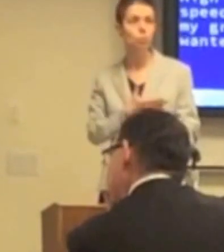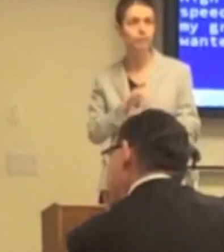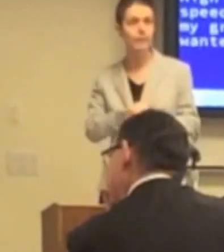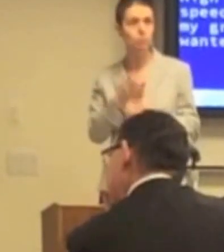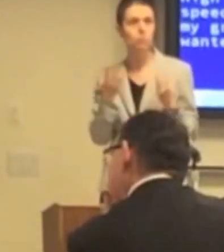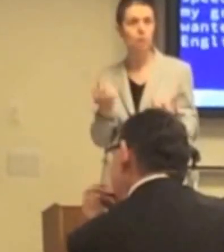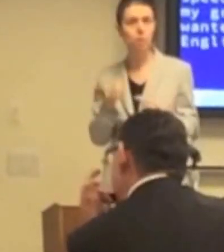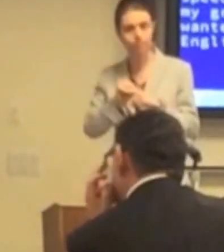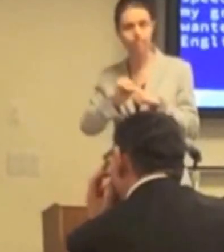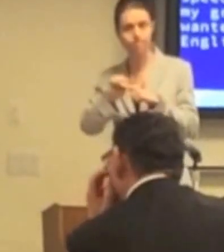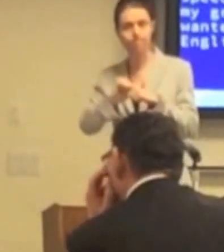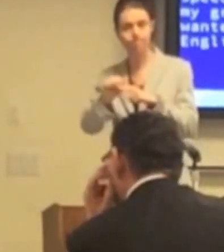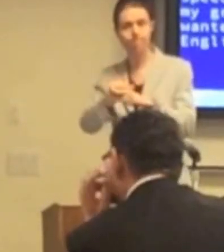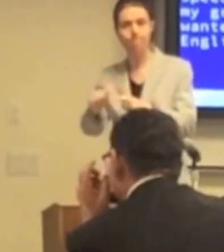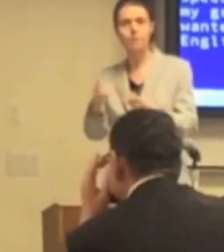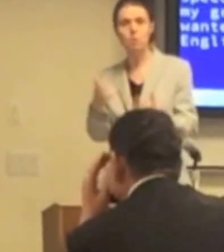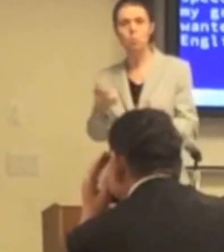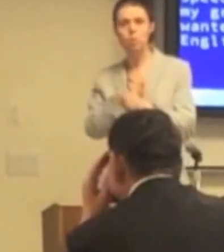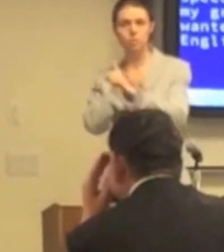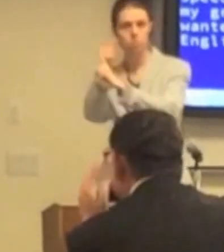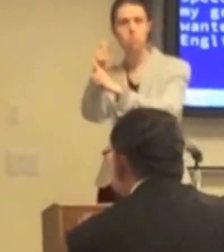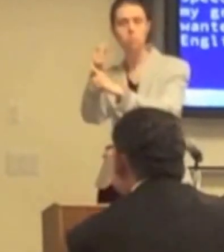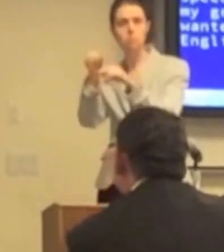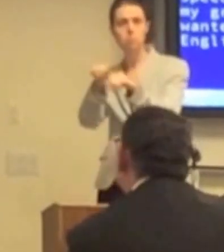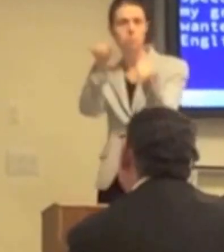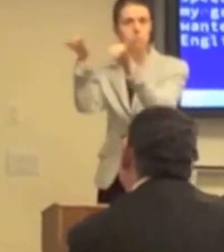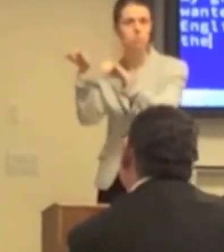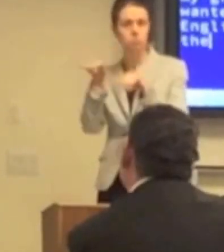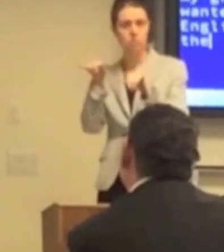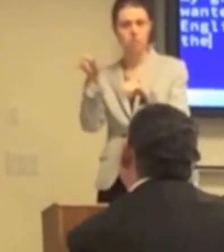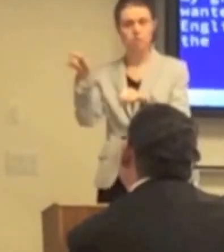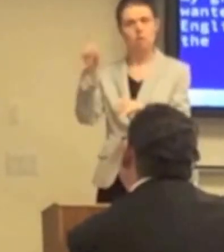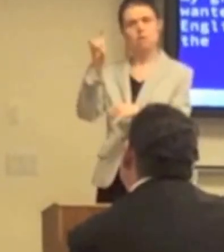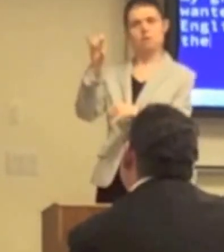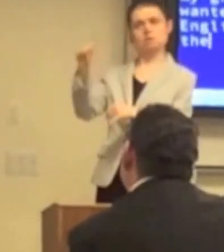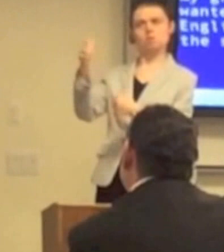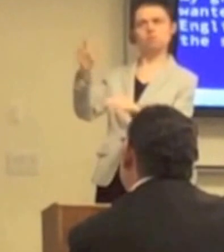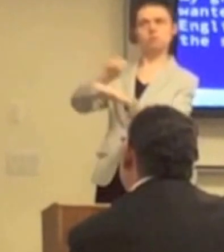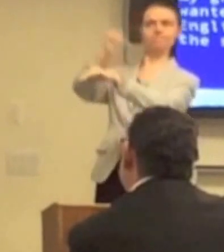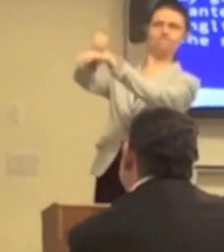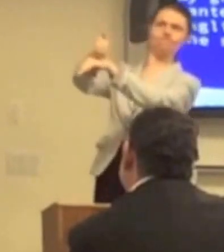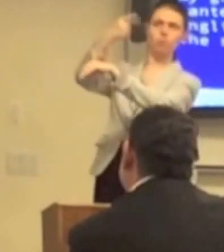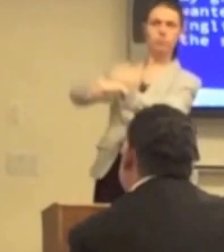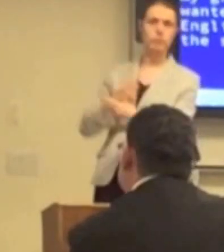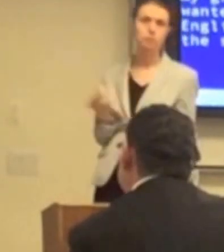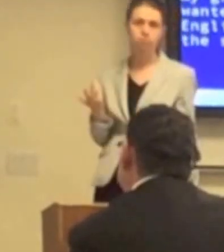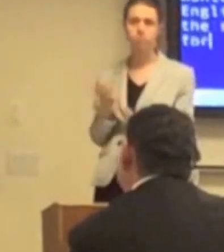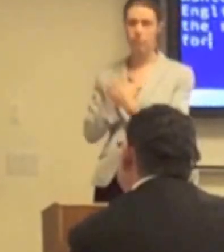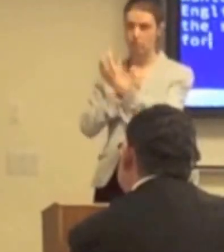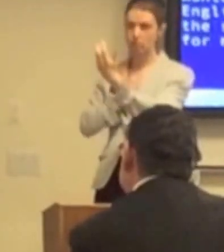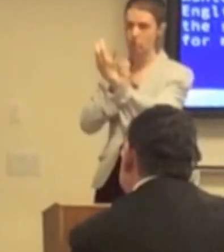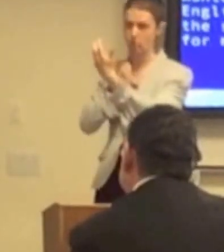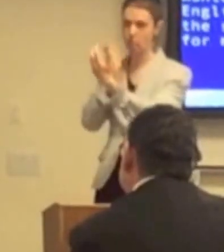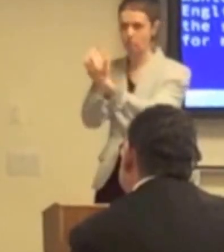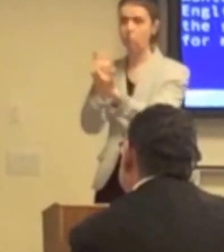I wanted to reach the standard Linda had set for me. I began reading more.